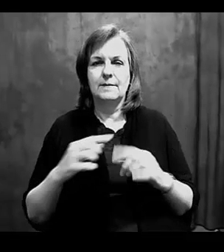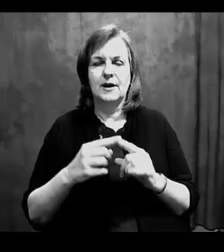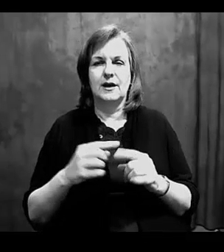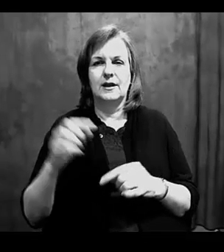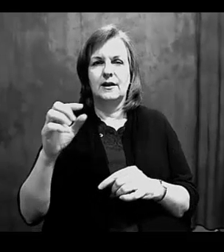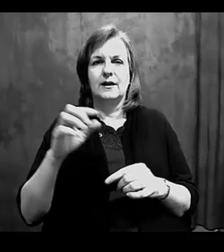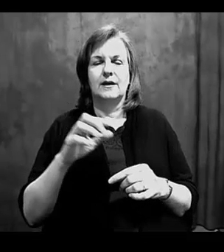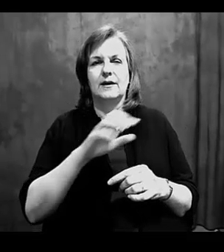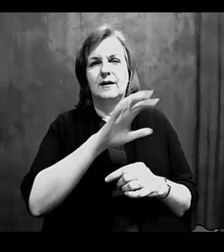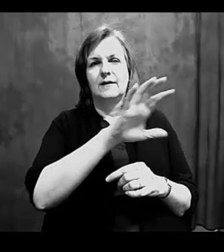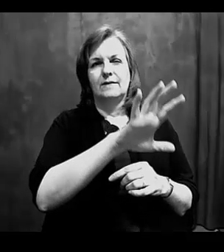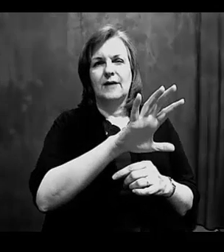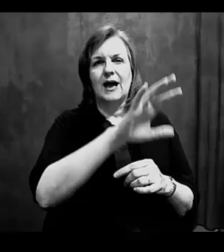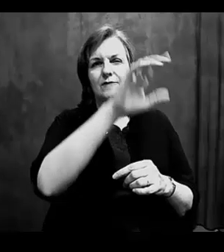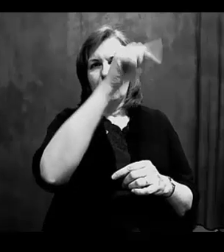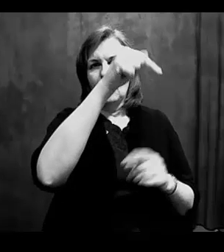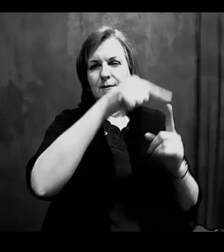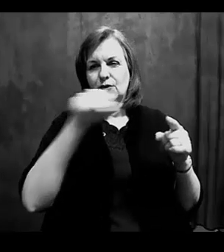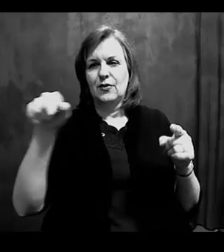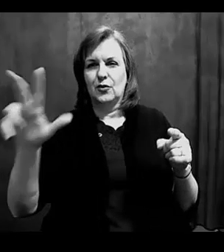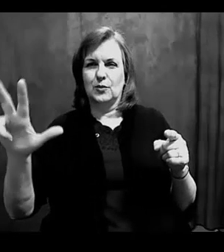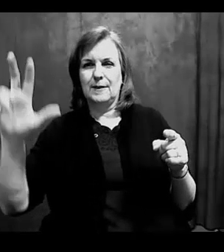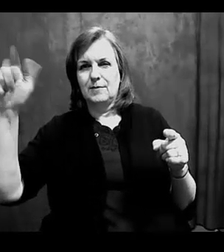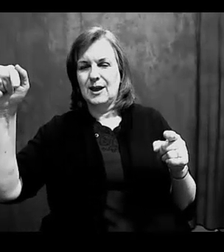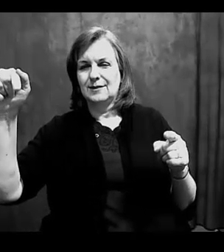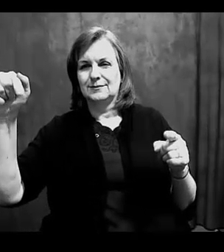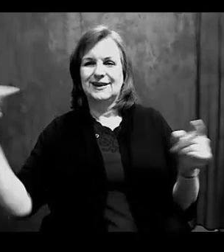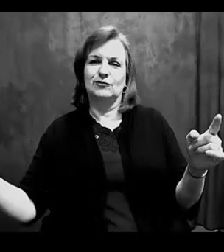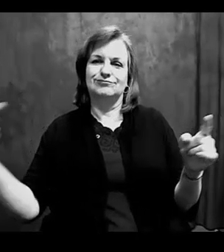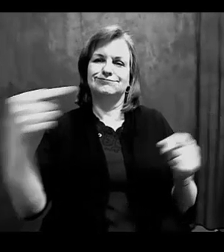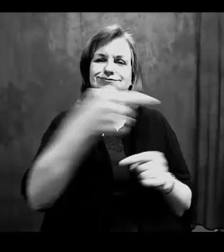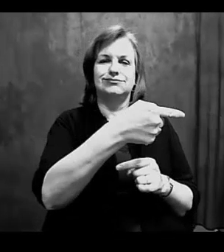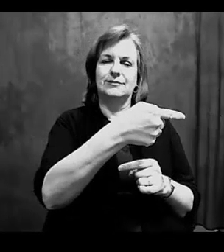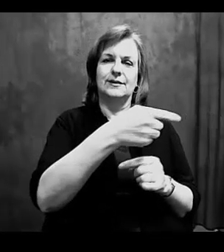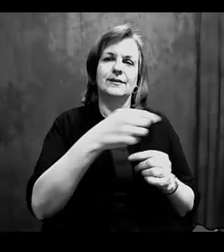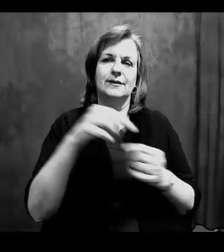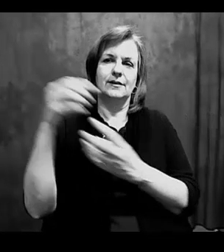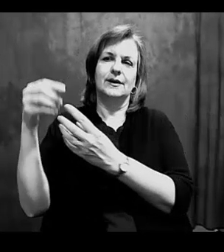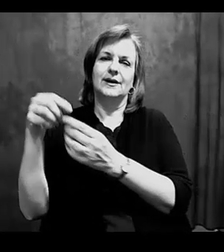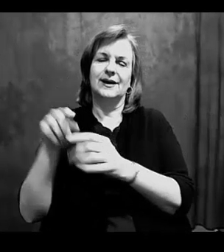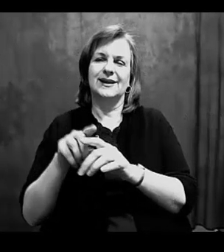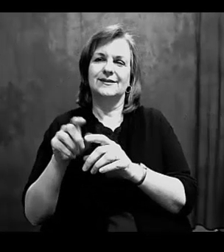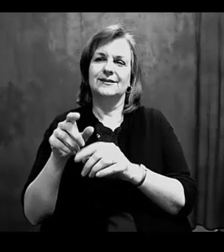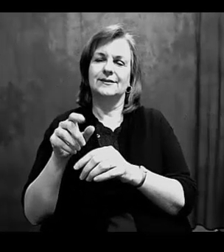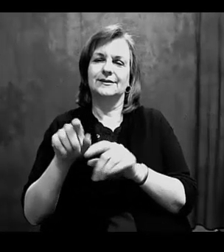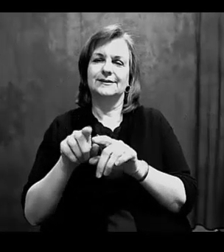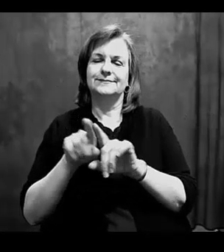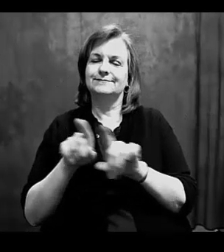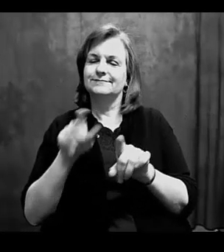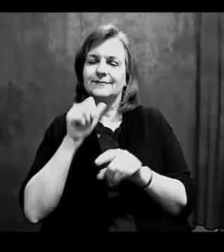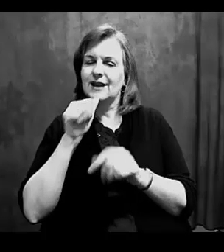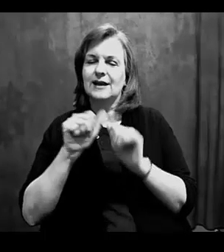the other one - the 5' to 3' goes in what we call a discontinuous